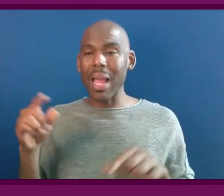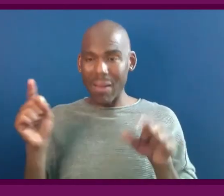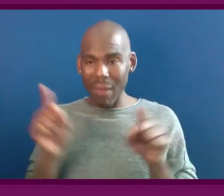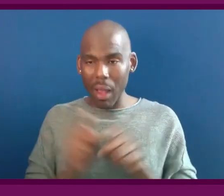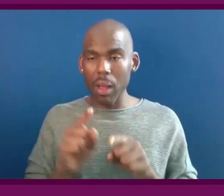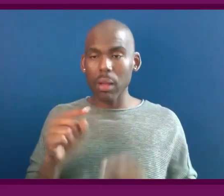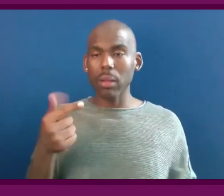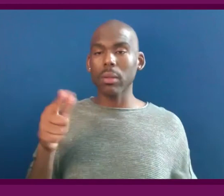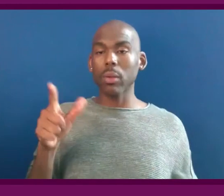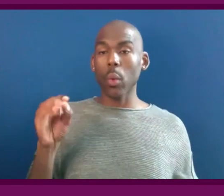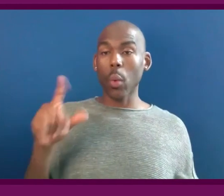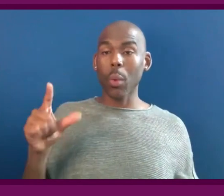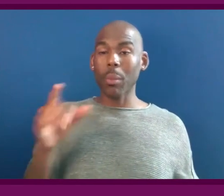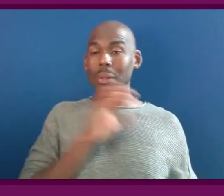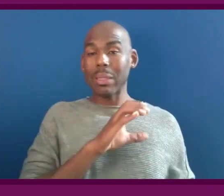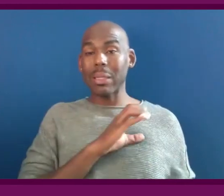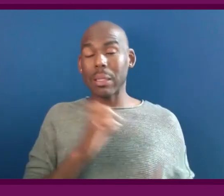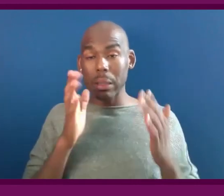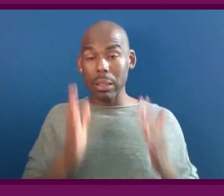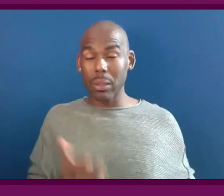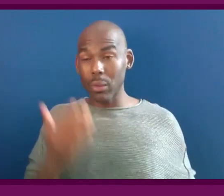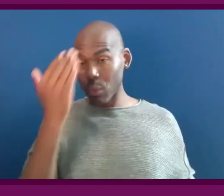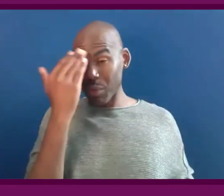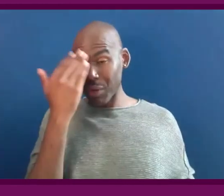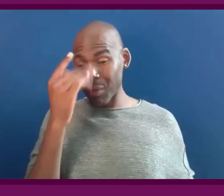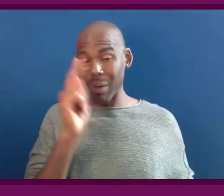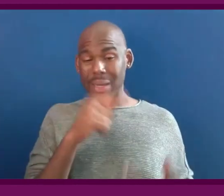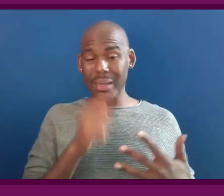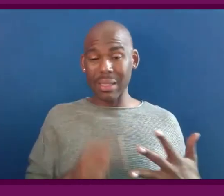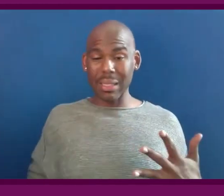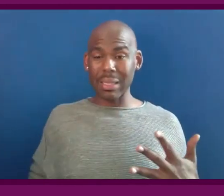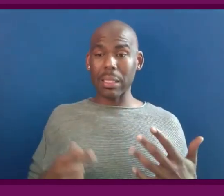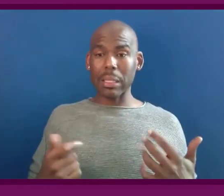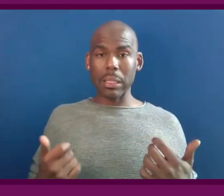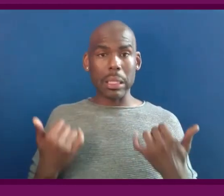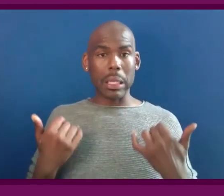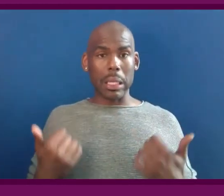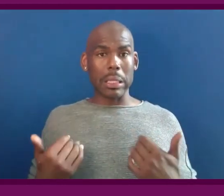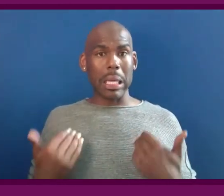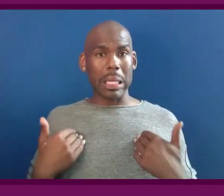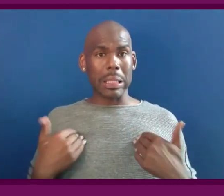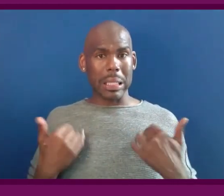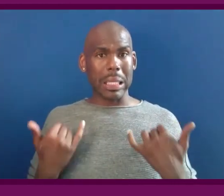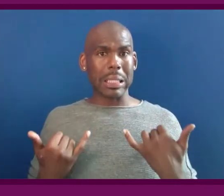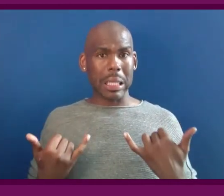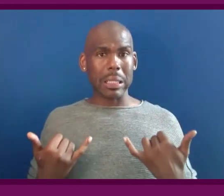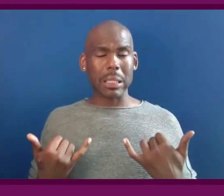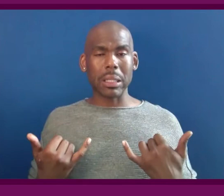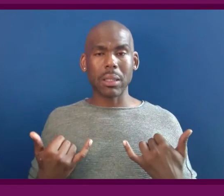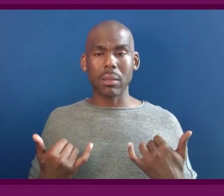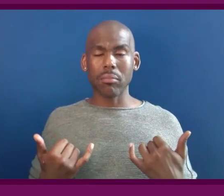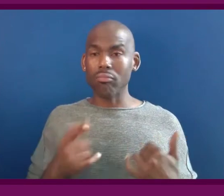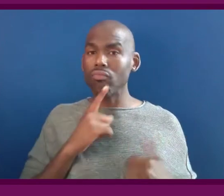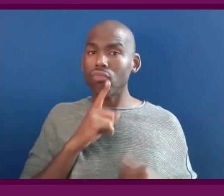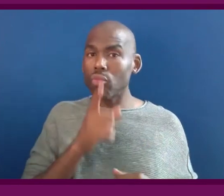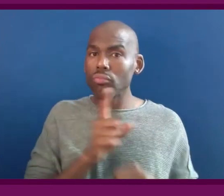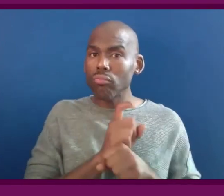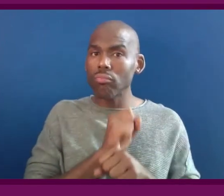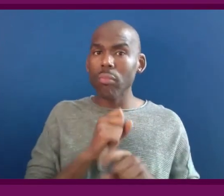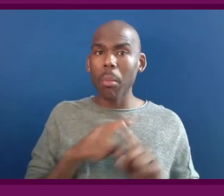and that we know that these things exist, but our job is to have those uncomfortable